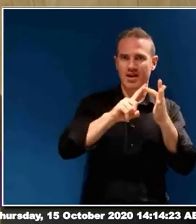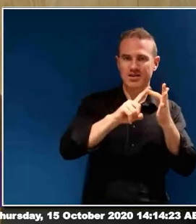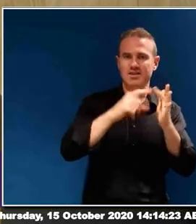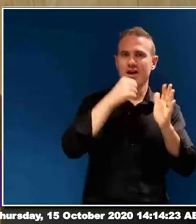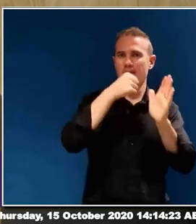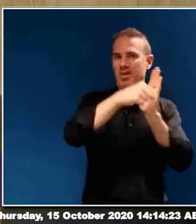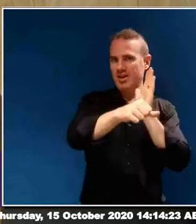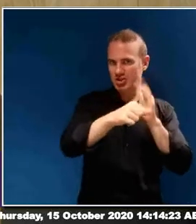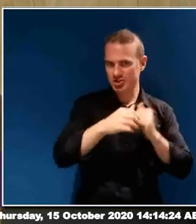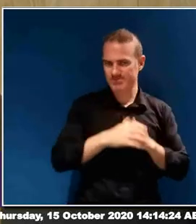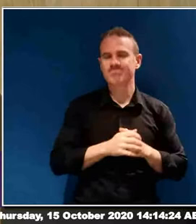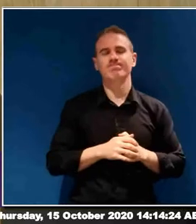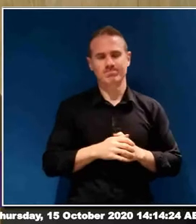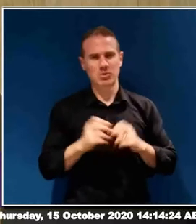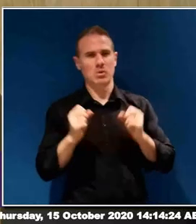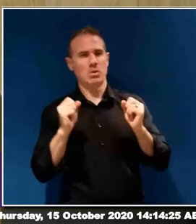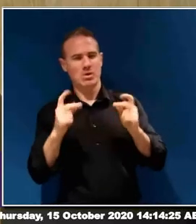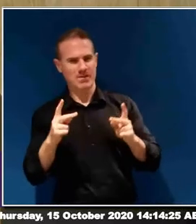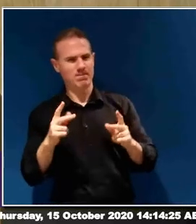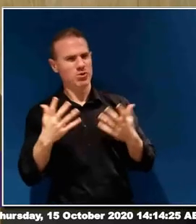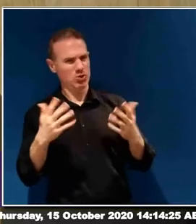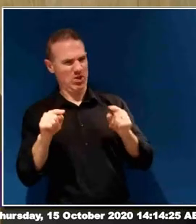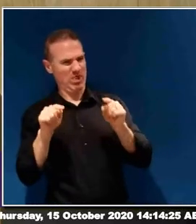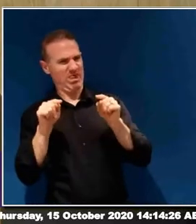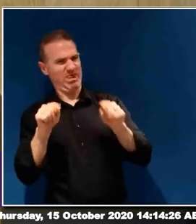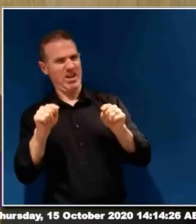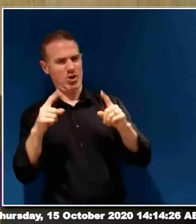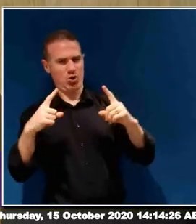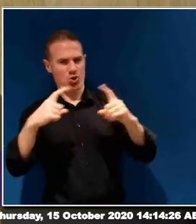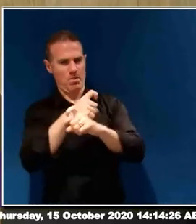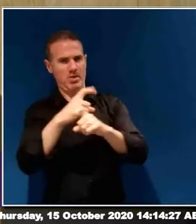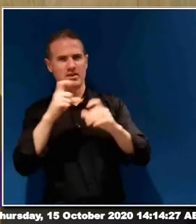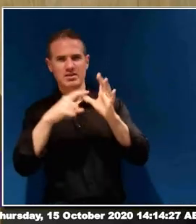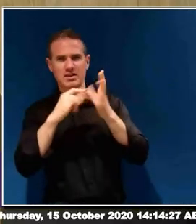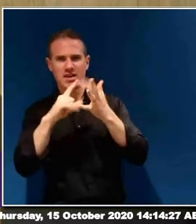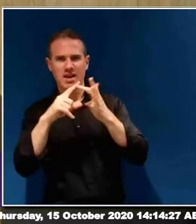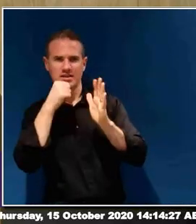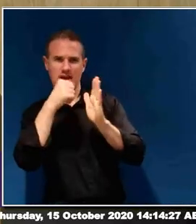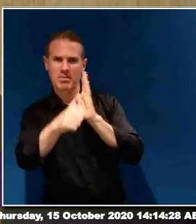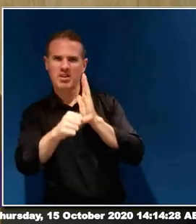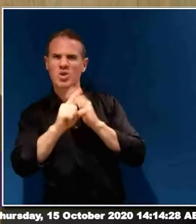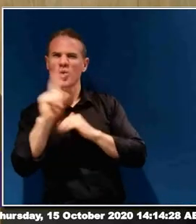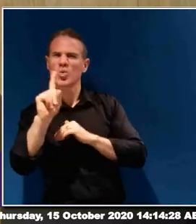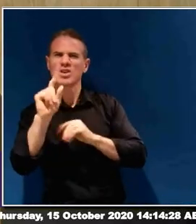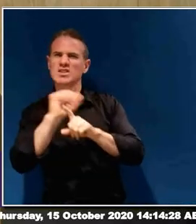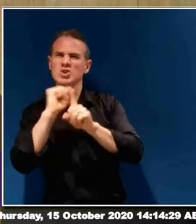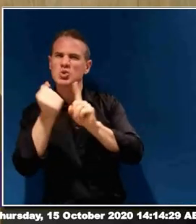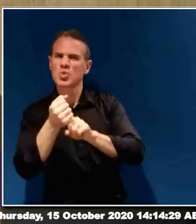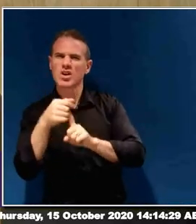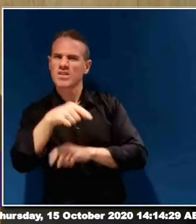you could make such an application, please? Any situation where the school felt that they were unable